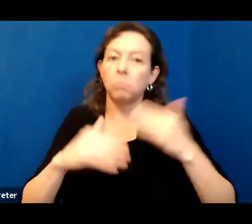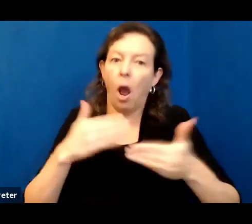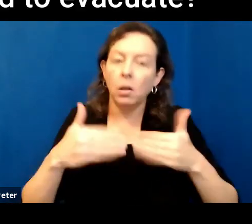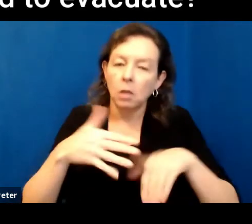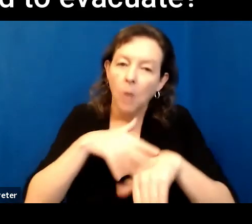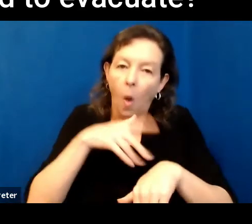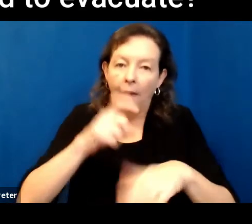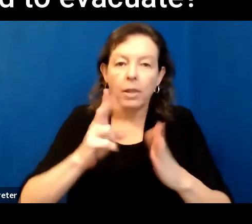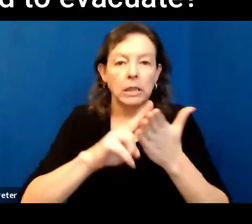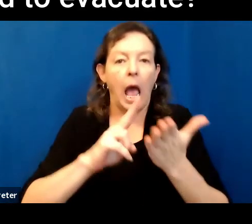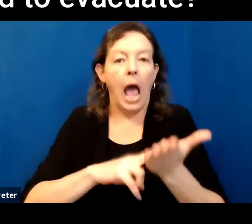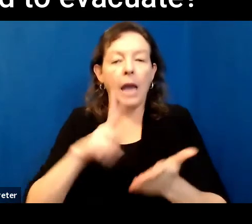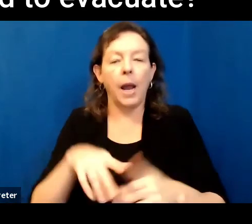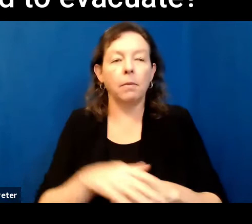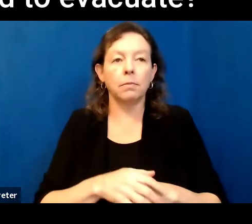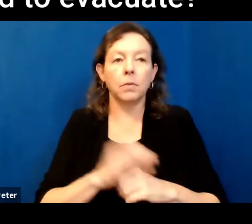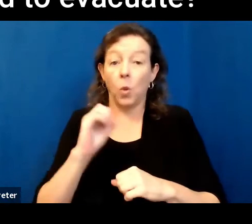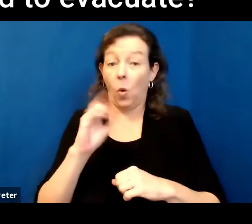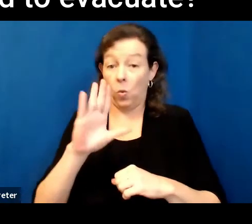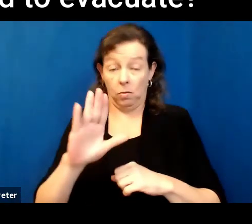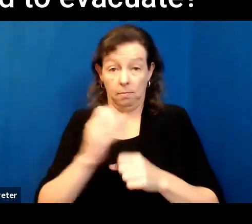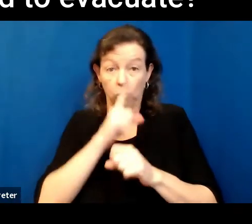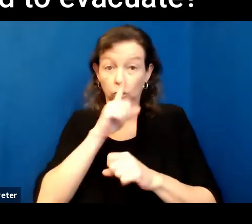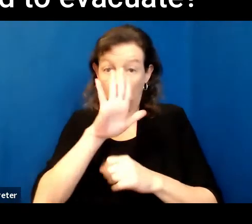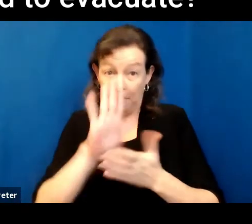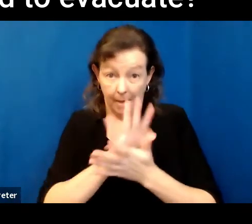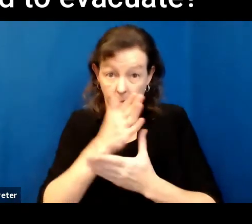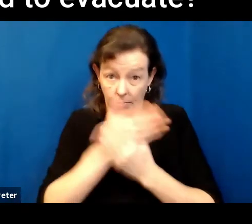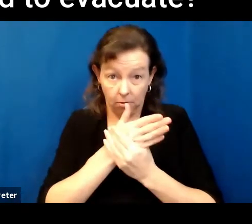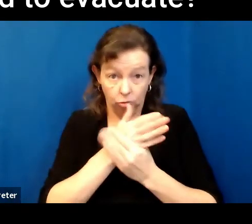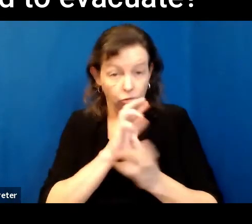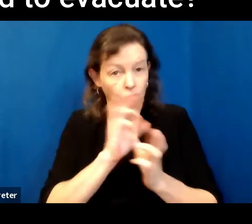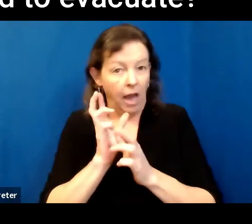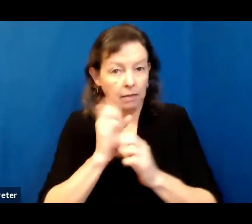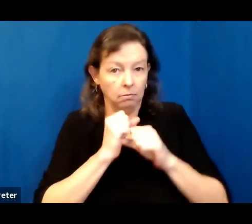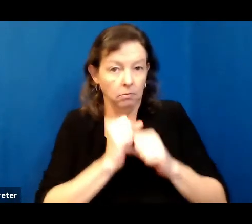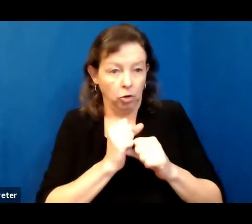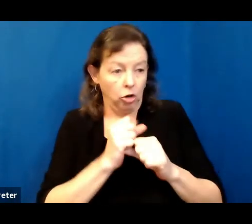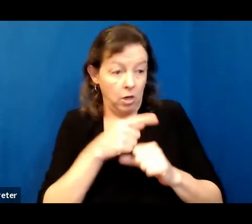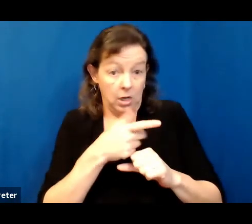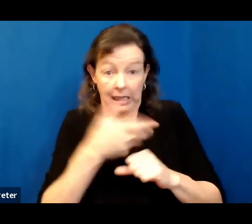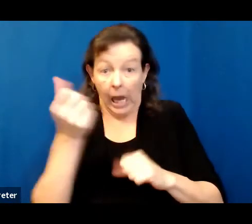So what documents should be secured in case you need to evacuate or take it? So I mentioned financial records,